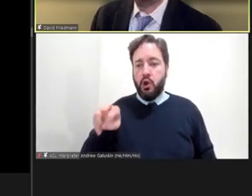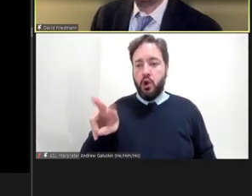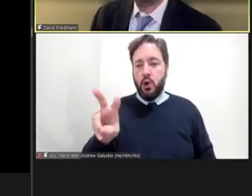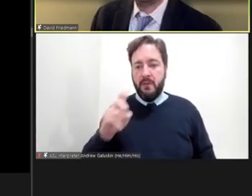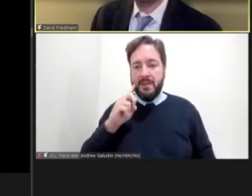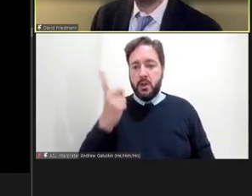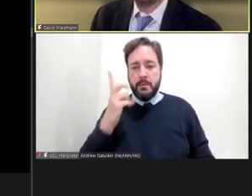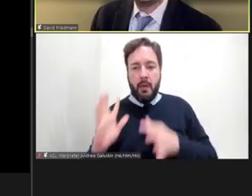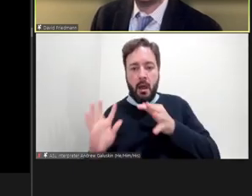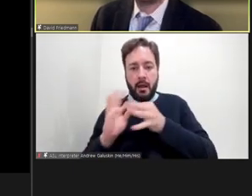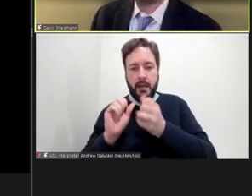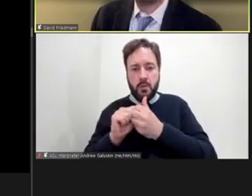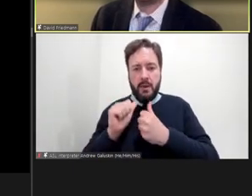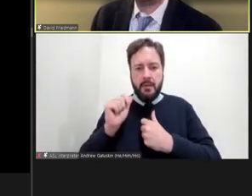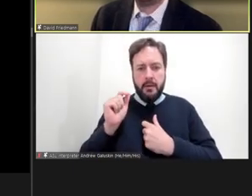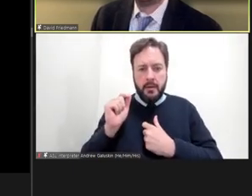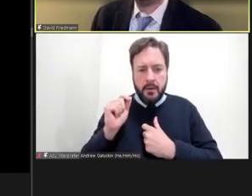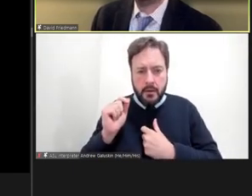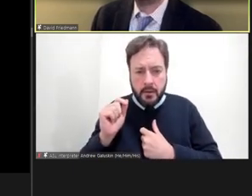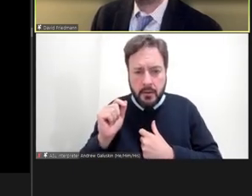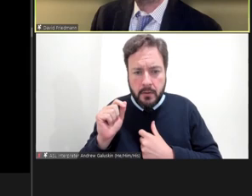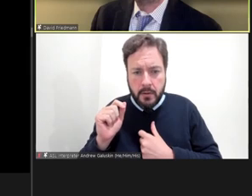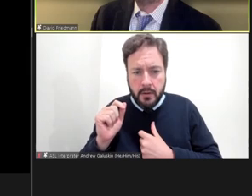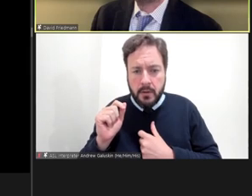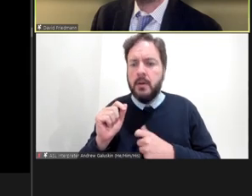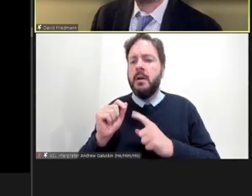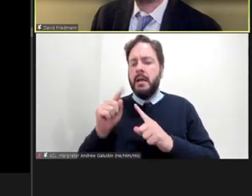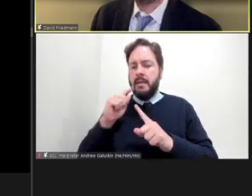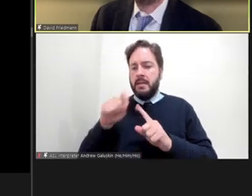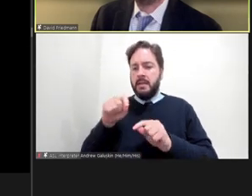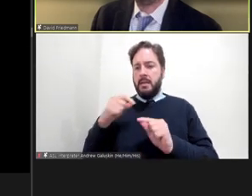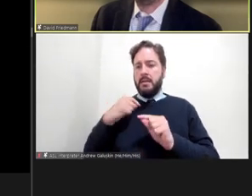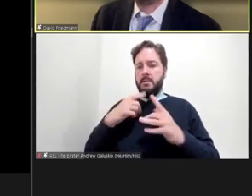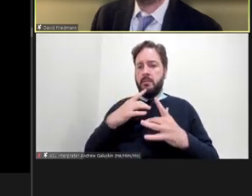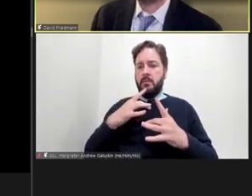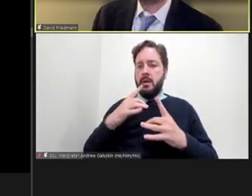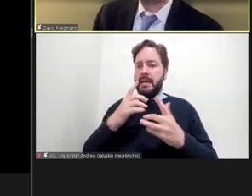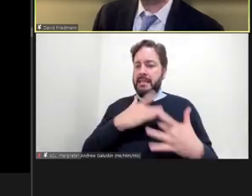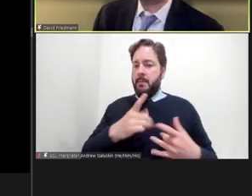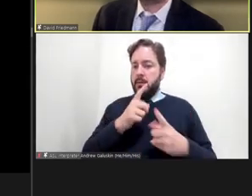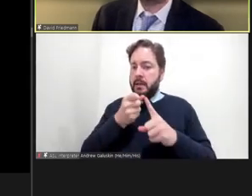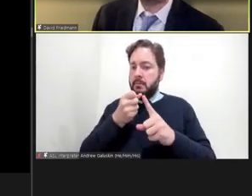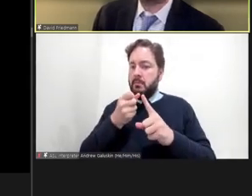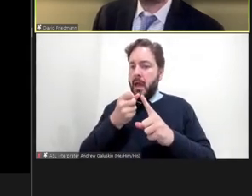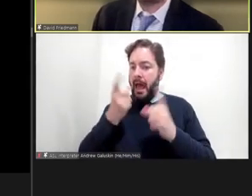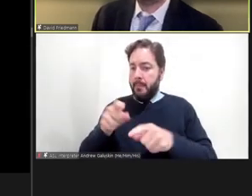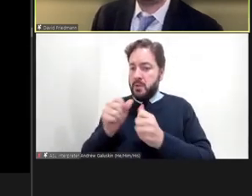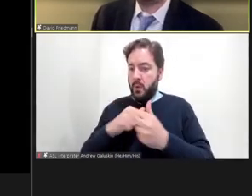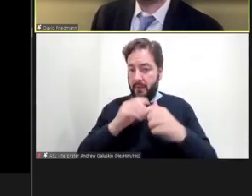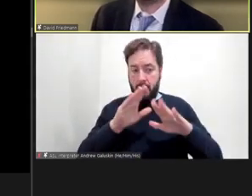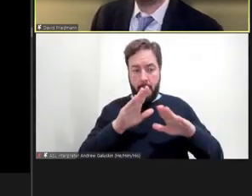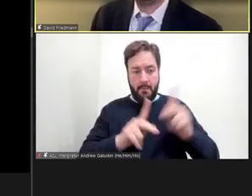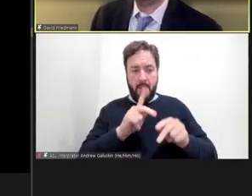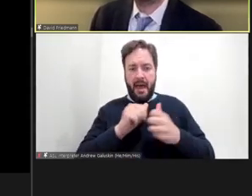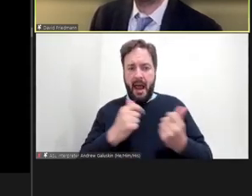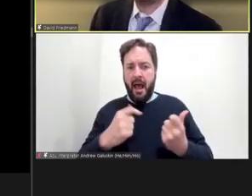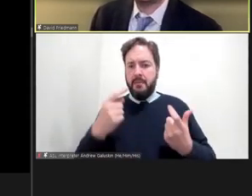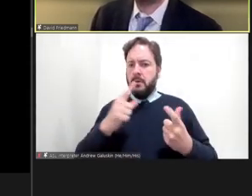the ear with the brain? And this is particularly relevant in patients with profound hearing loss. They've undergone an ABR or hearing test and we're